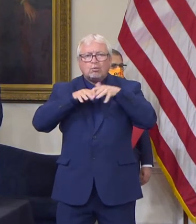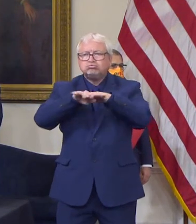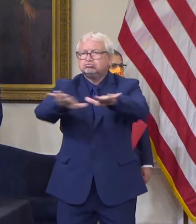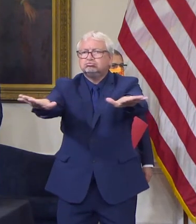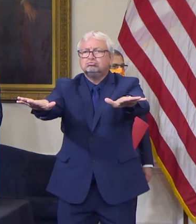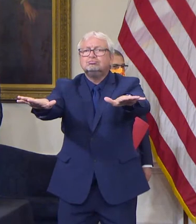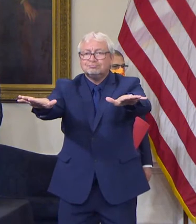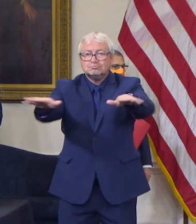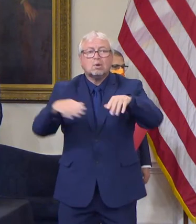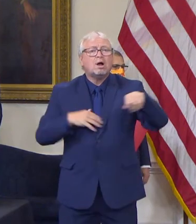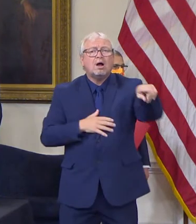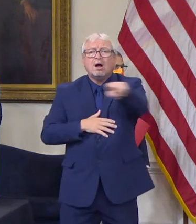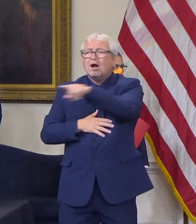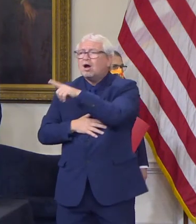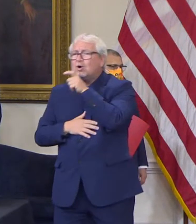If you're confused about boosters, you're not alone.